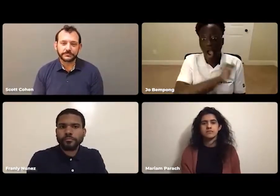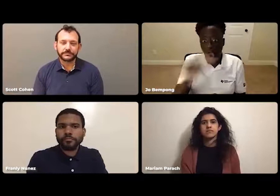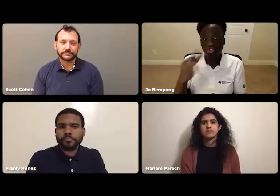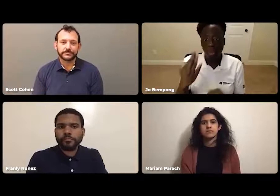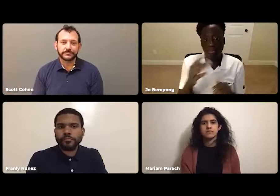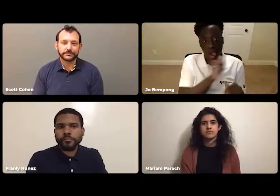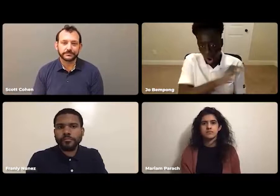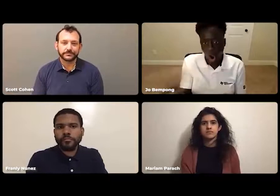etc.